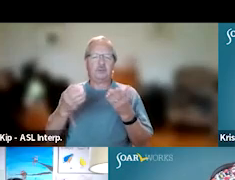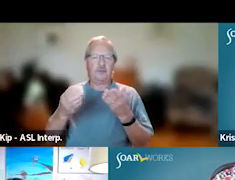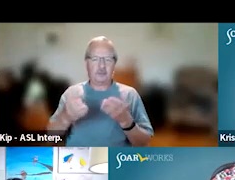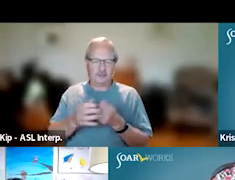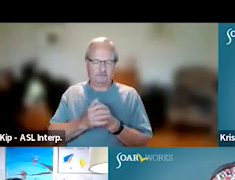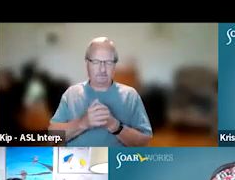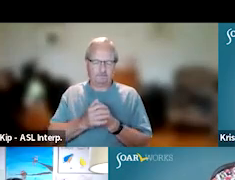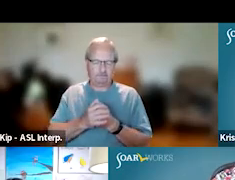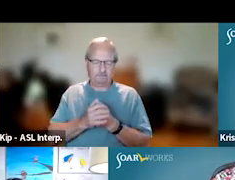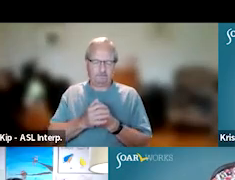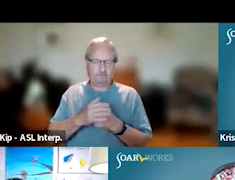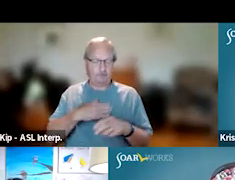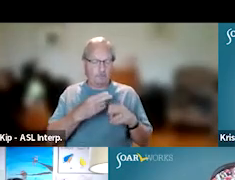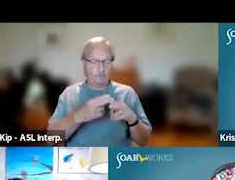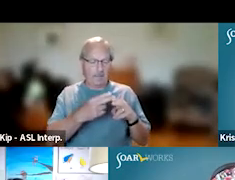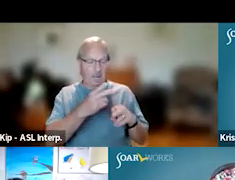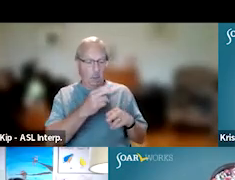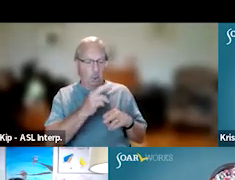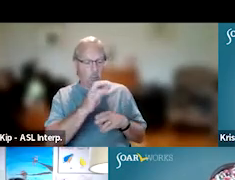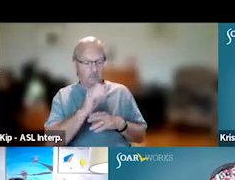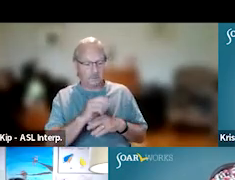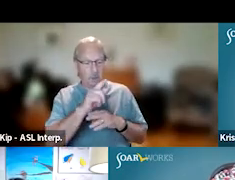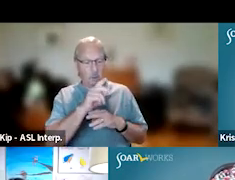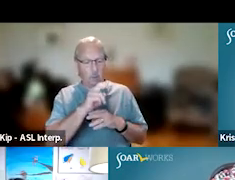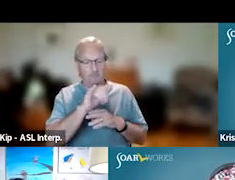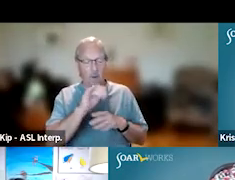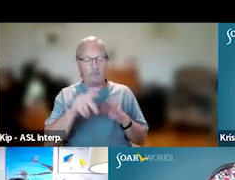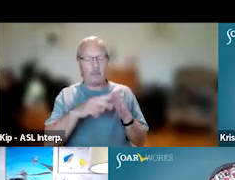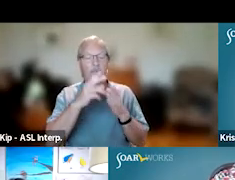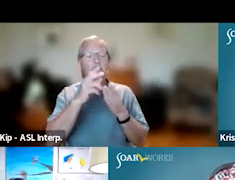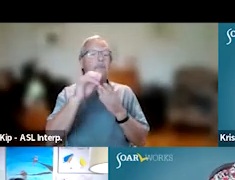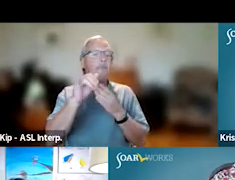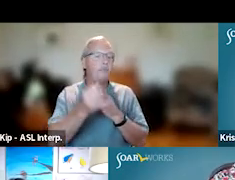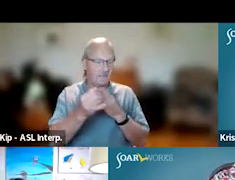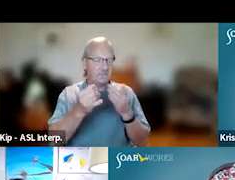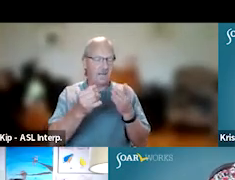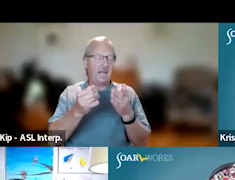My name is Kristin Lupfer. I'm the project director of the SAMHSA SOAR TA Center